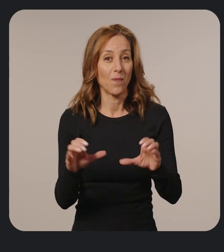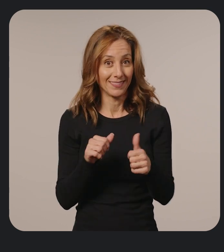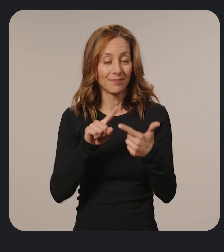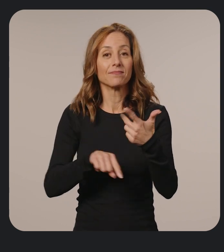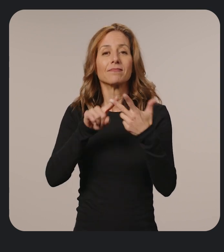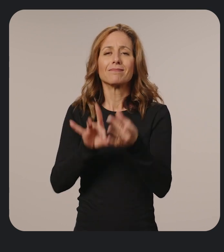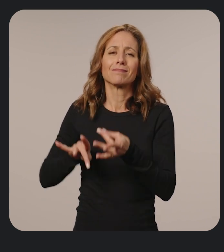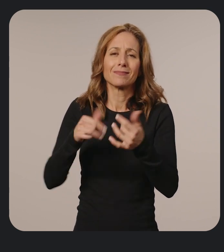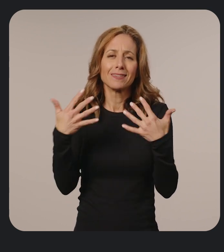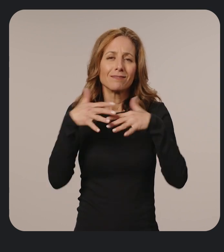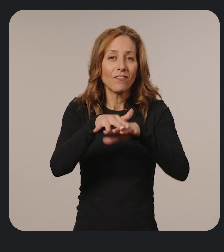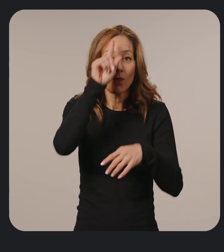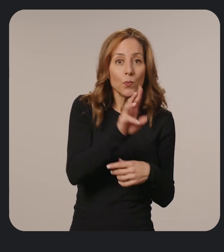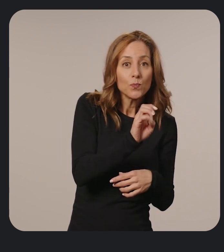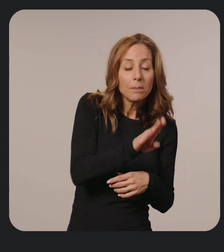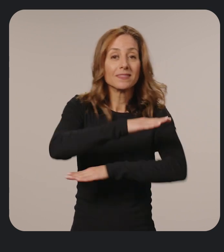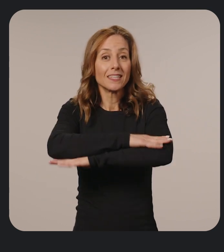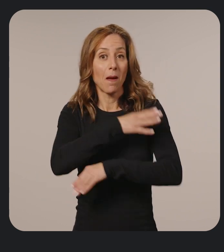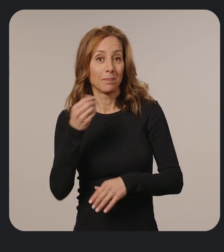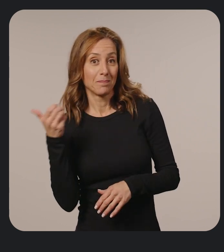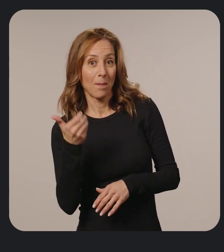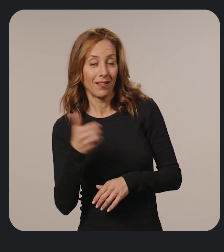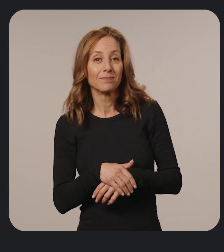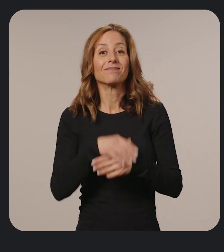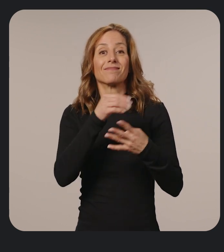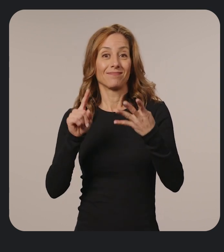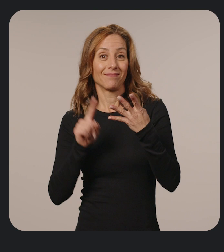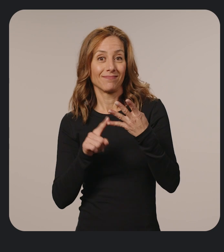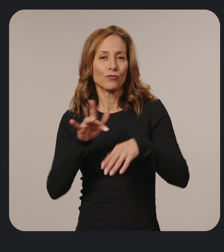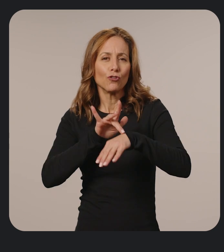seamless integration for web, desktop, and mobile, and early